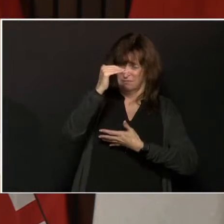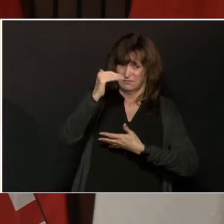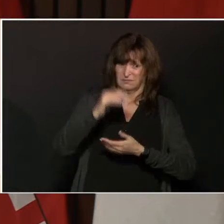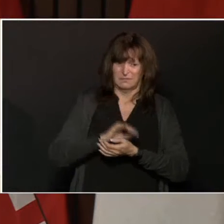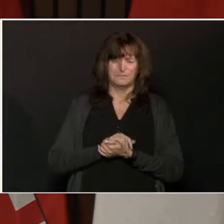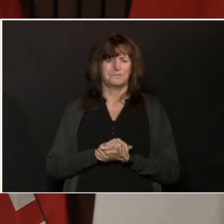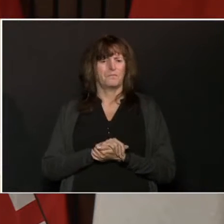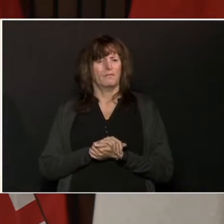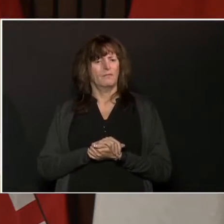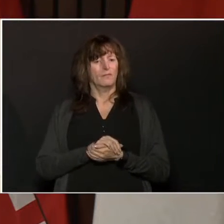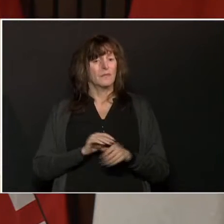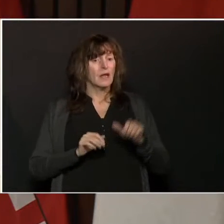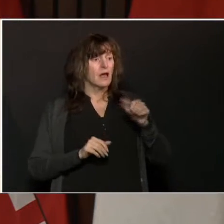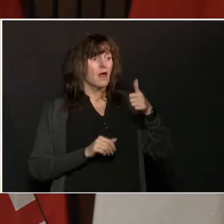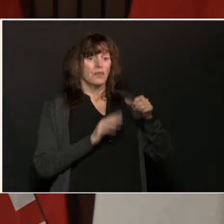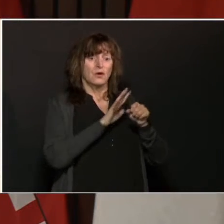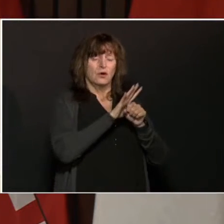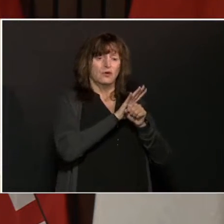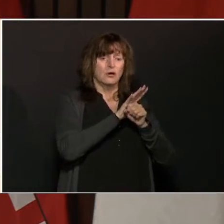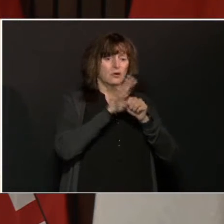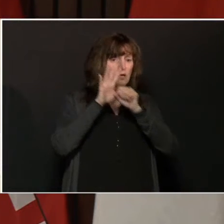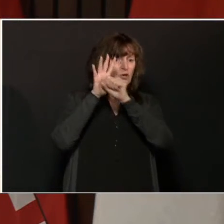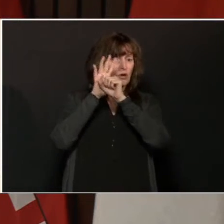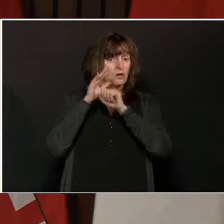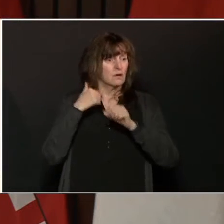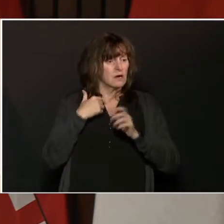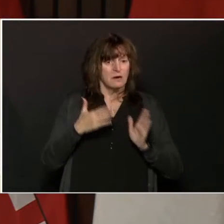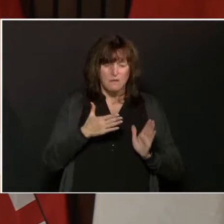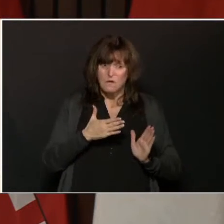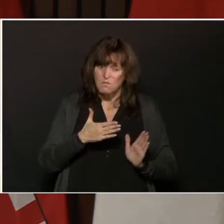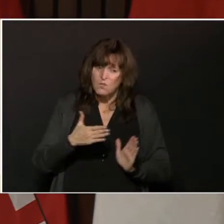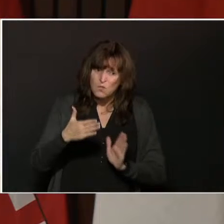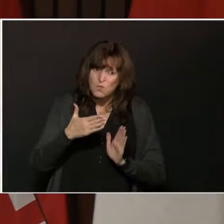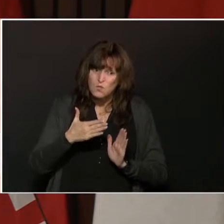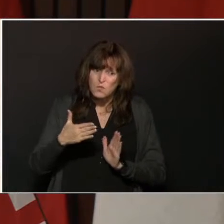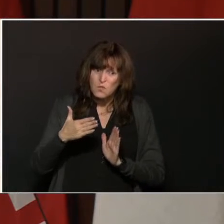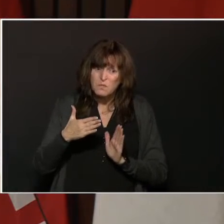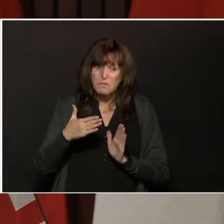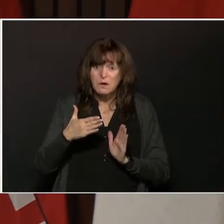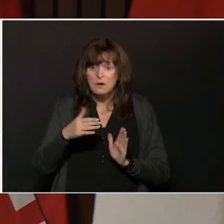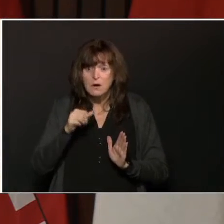ON OUR HEALTHCARE SYSTEM OVERALL MORE TELL OVERALL MORTALITY OVERALL MORTALITY CONTINUE OVERALL MORTALITY CONTINUE TO OVERALL MORTALITY CONTINUE TO INCREASE OVERALL MORTALITY CONTINUE TO INCREASE AS